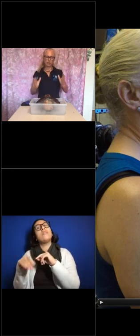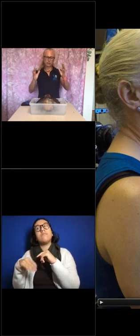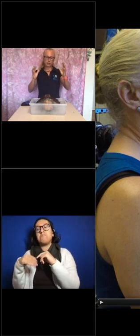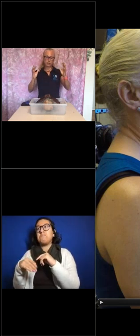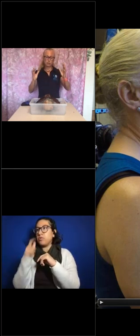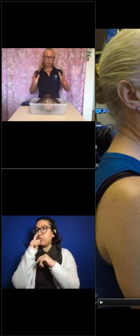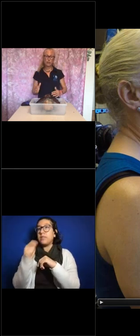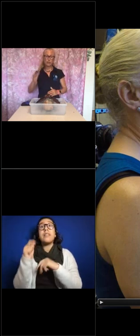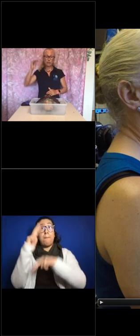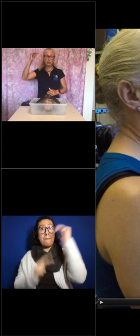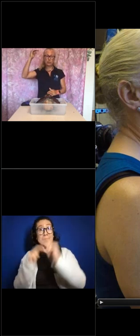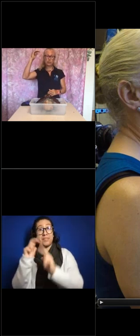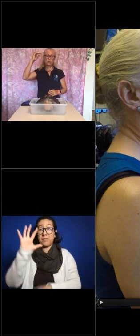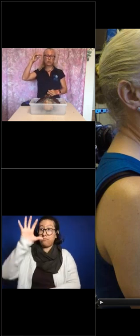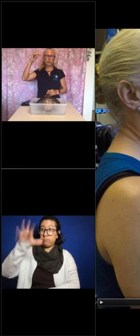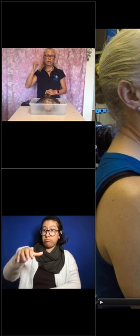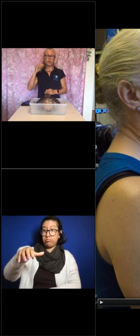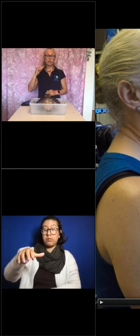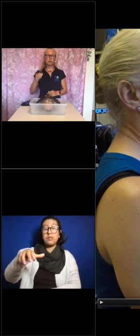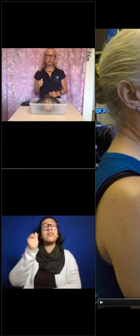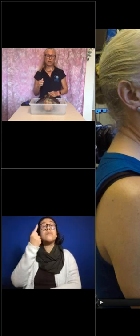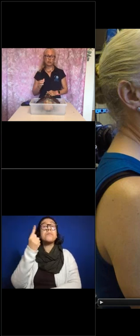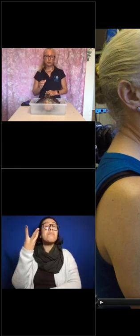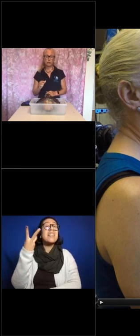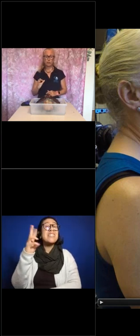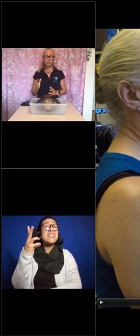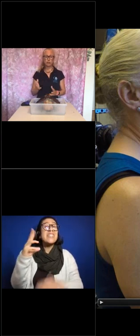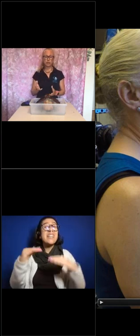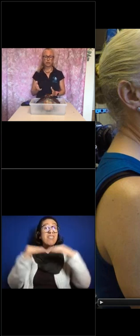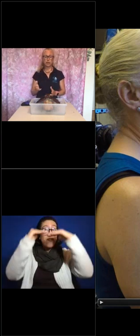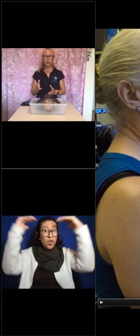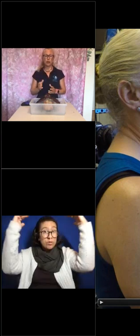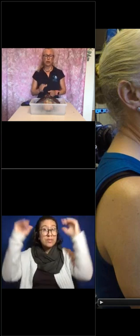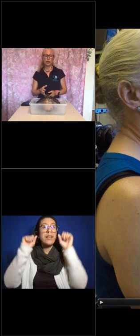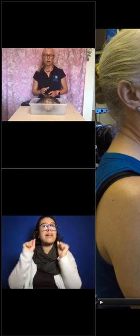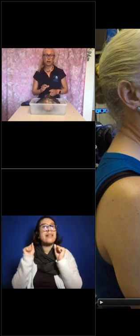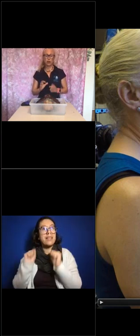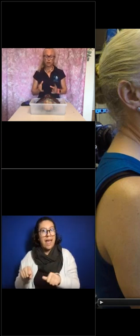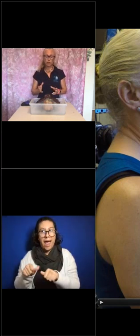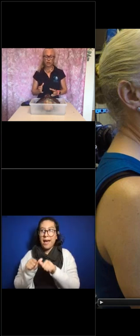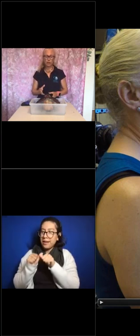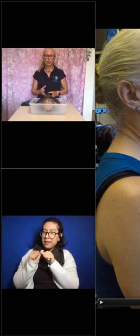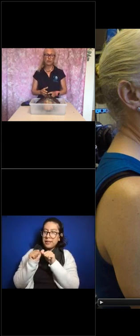which is more than 16 stories and is designed to withstand earthquake